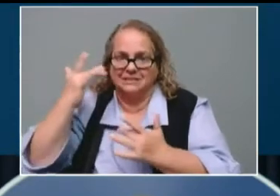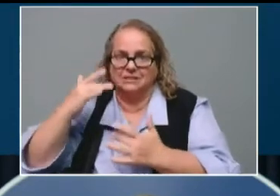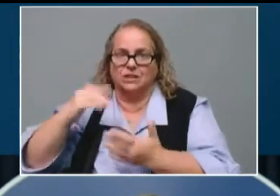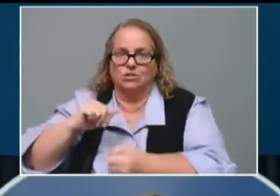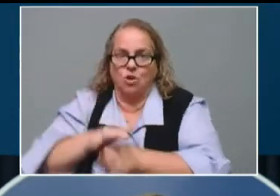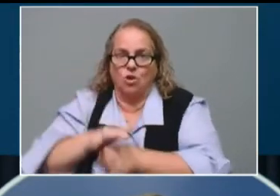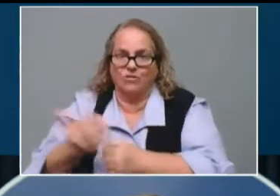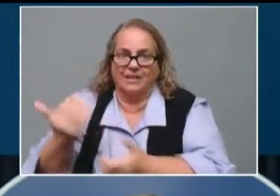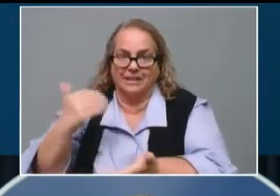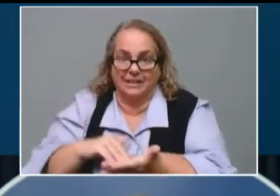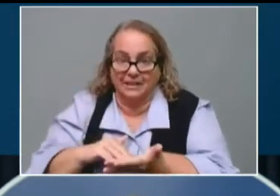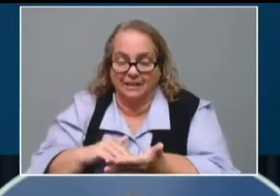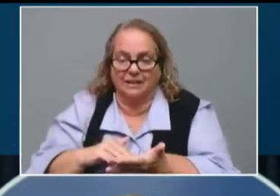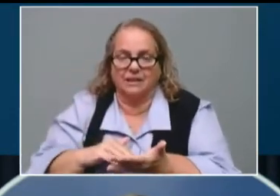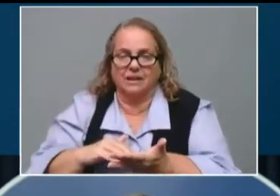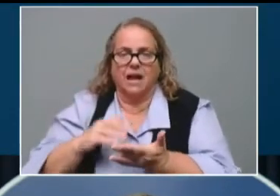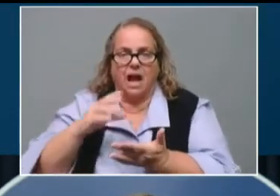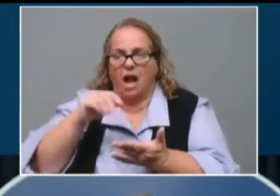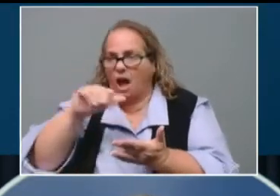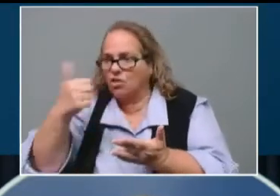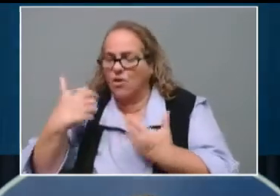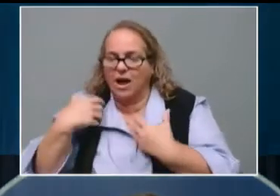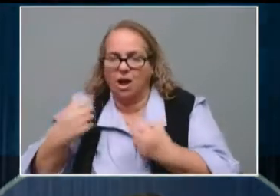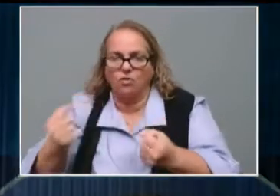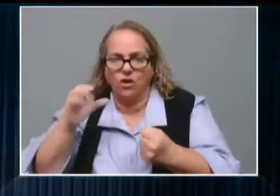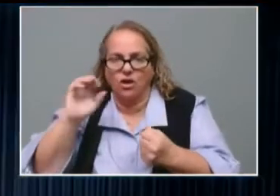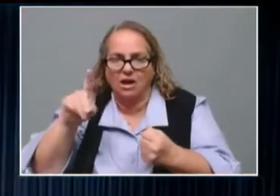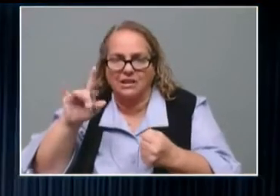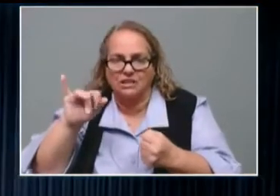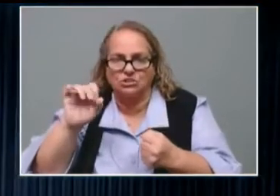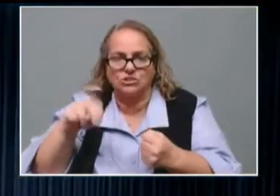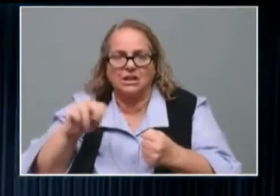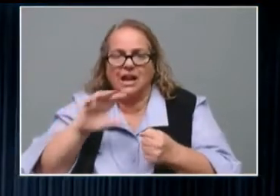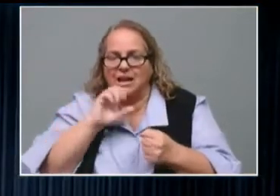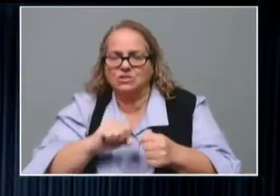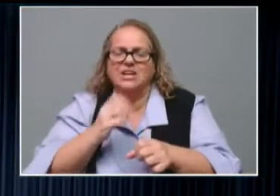underlying health conditions. Age. Go get that booster, it will get your